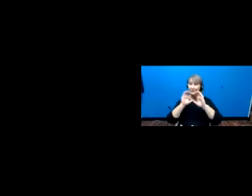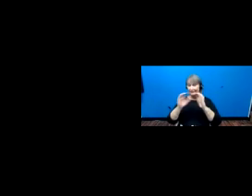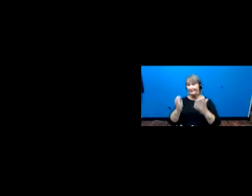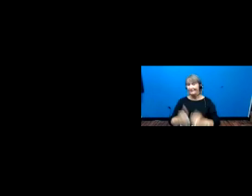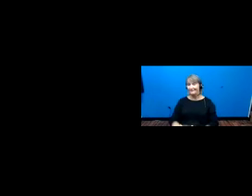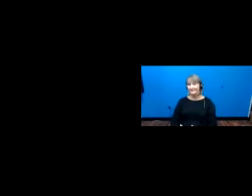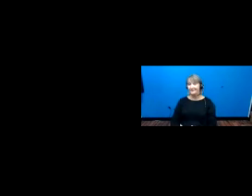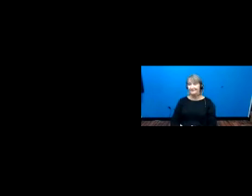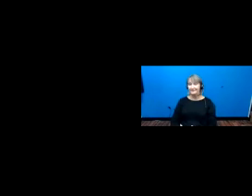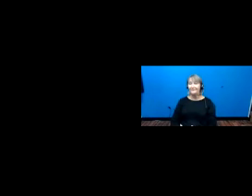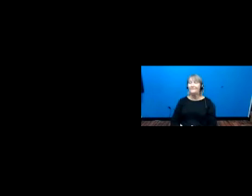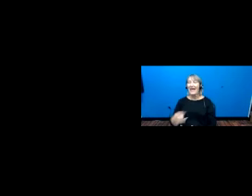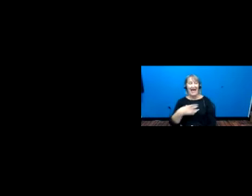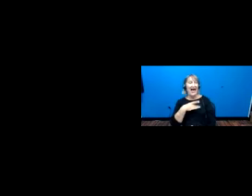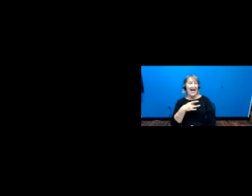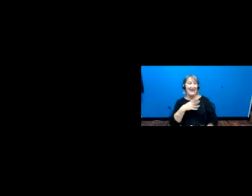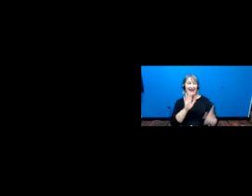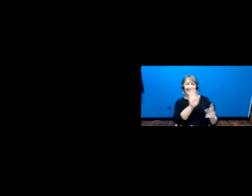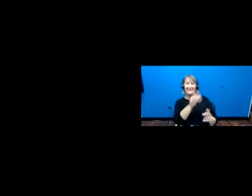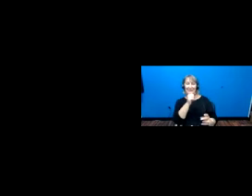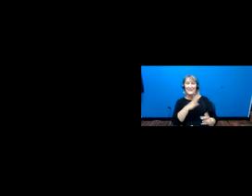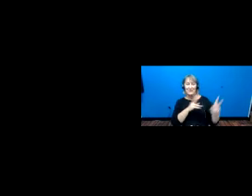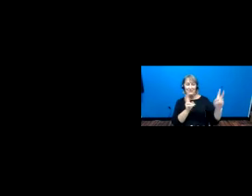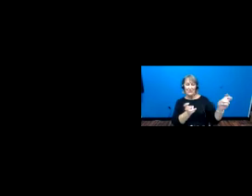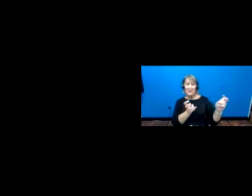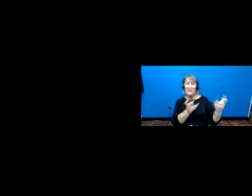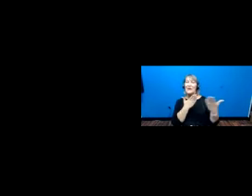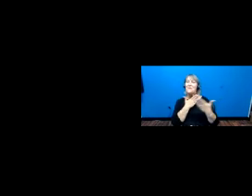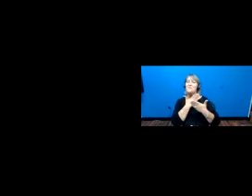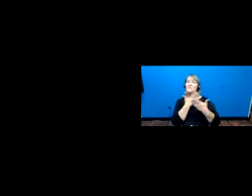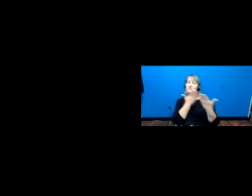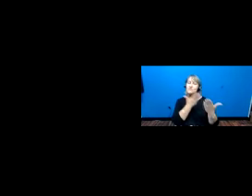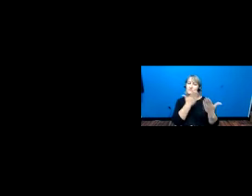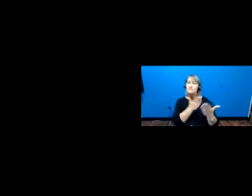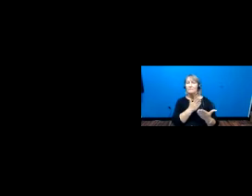Carolyn: I love that quote, and you're exactly right. We appreciate Dr. Monroe and all of our partners